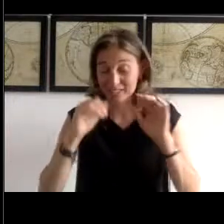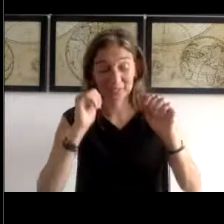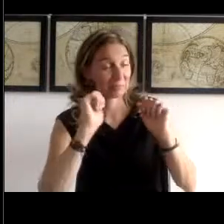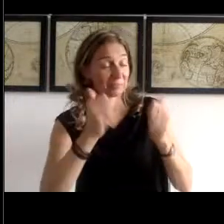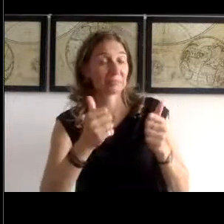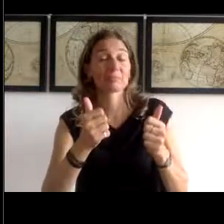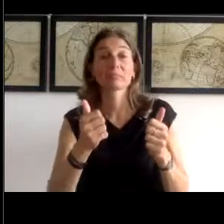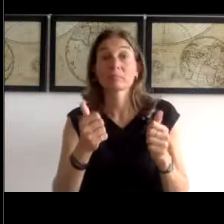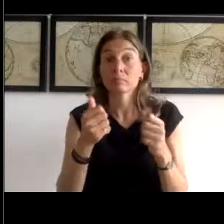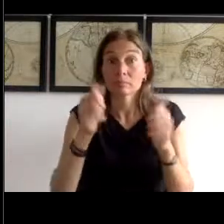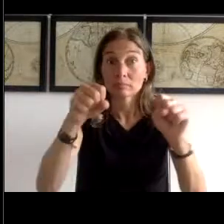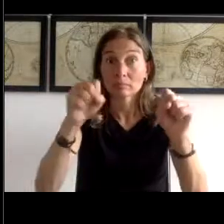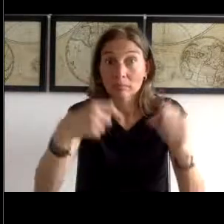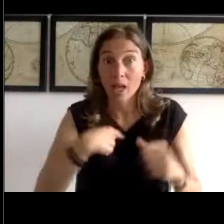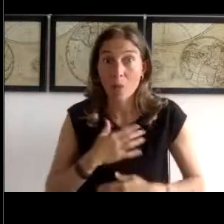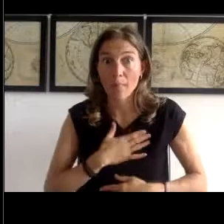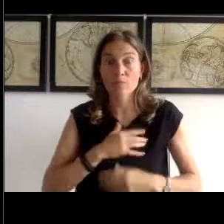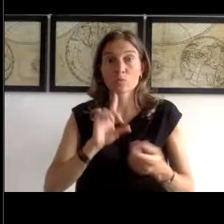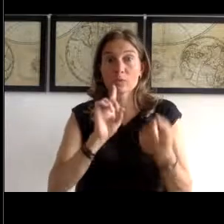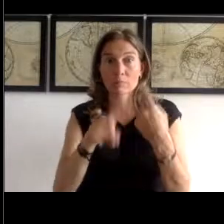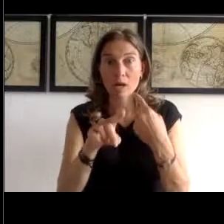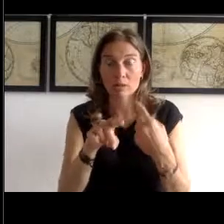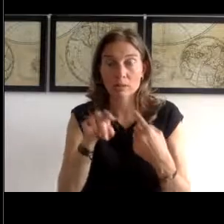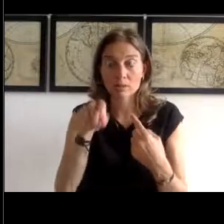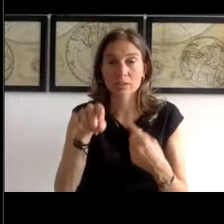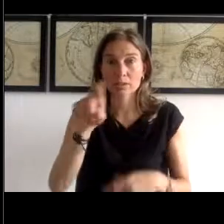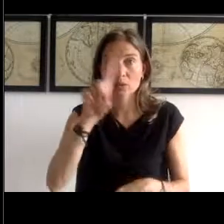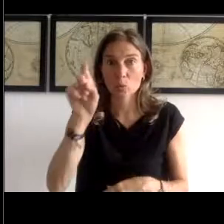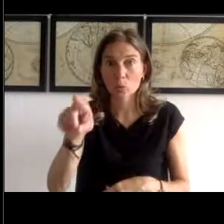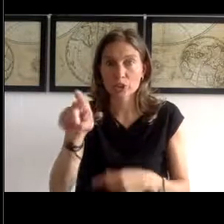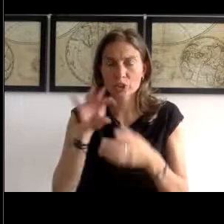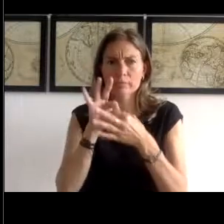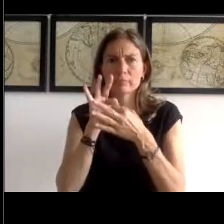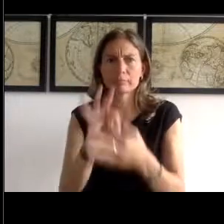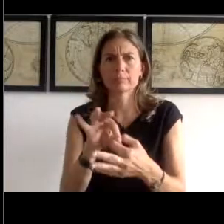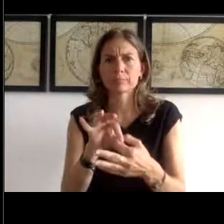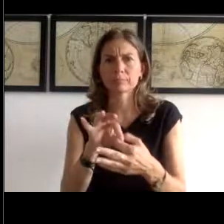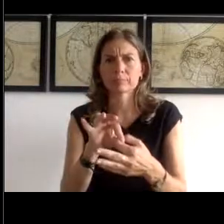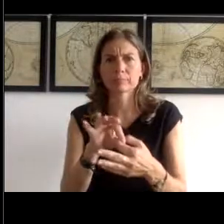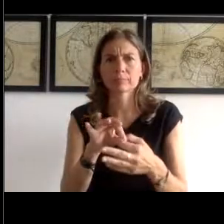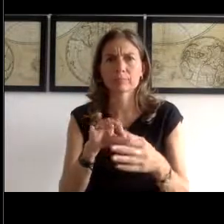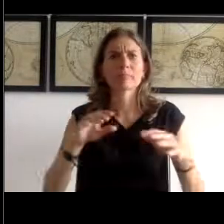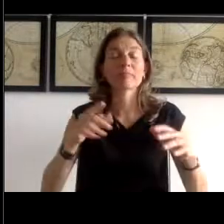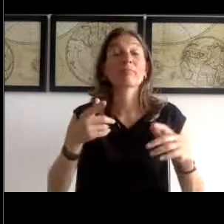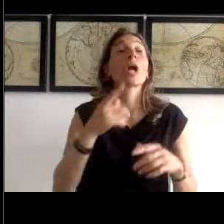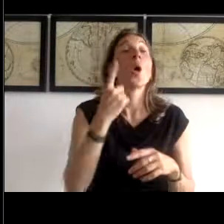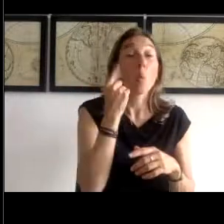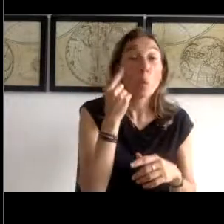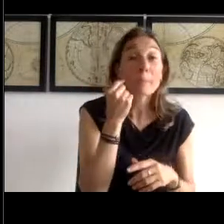and sent her a report of everything I needed and she was in charge of making the appropriate arrangements